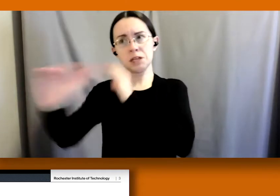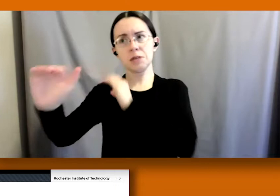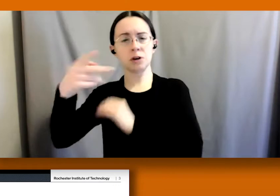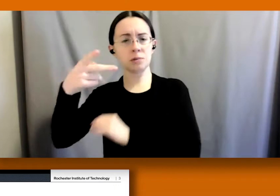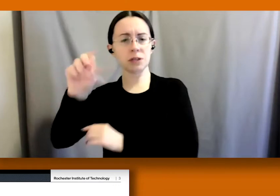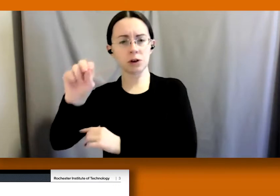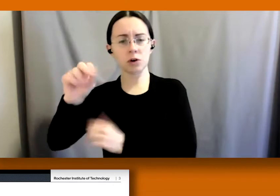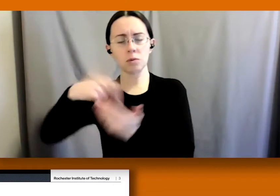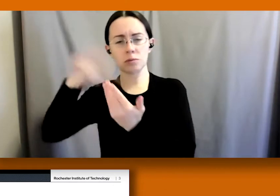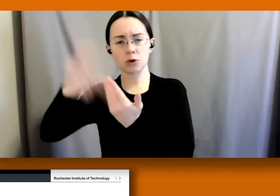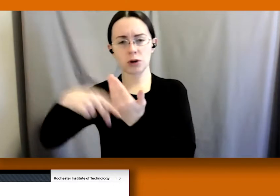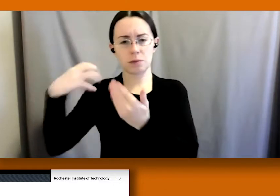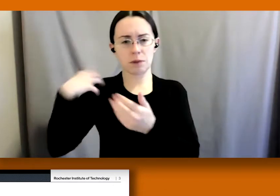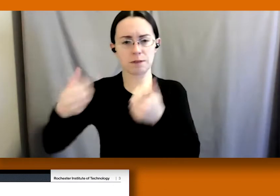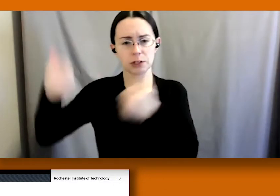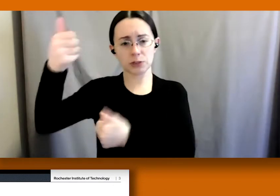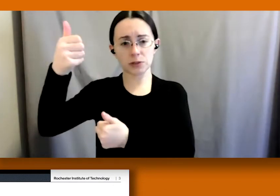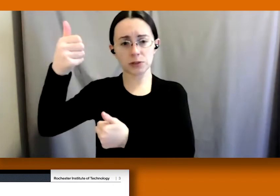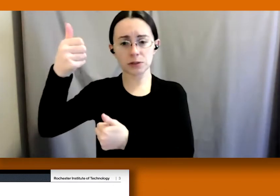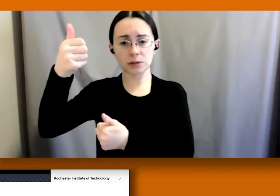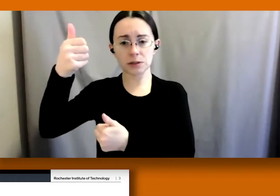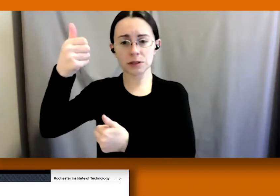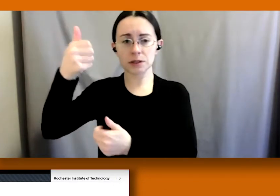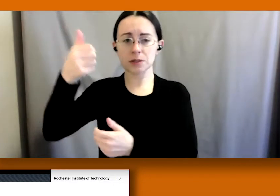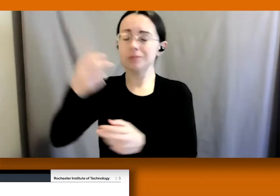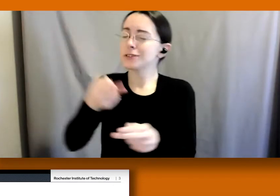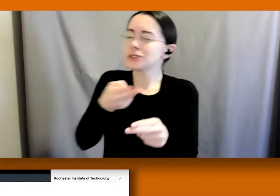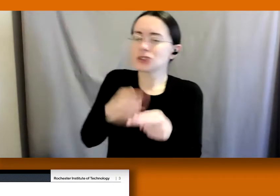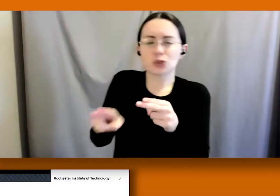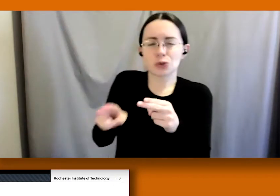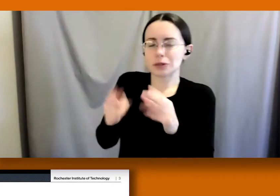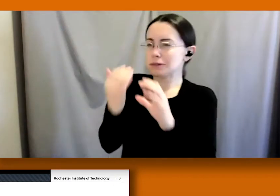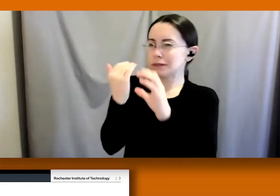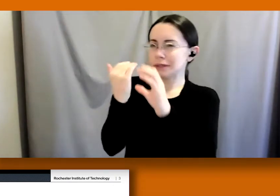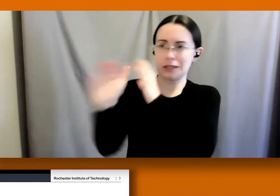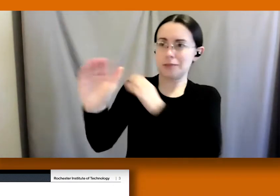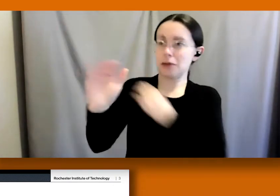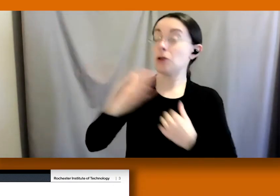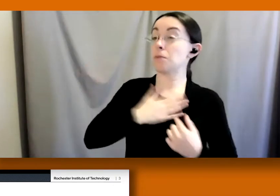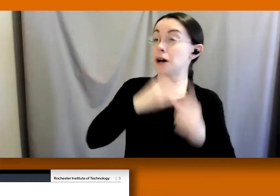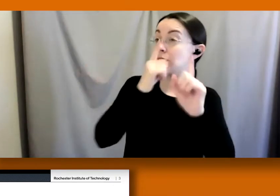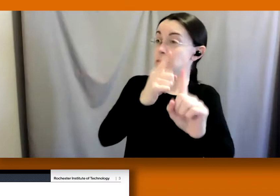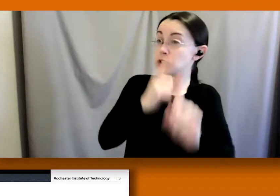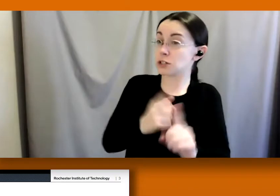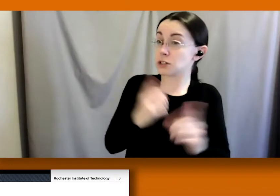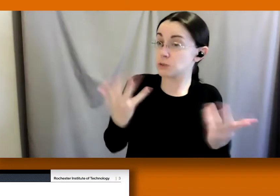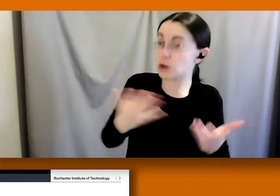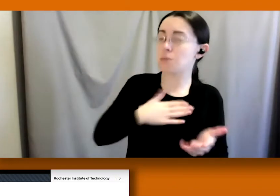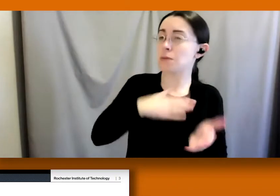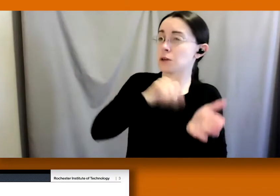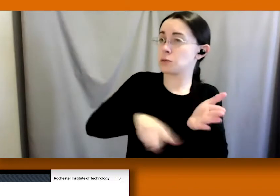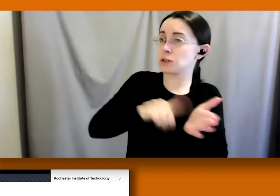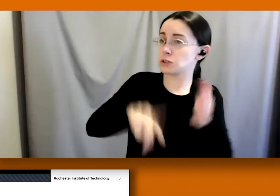um, just a brief e-mail outlining your objectives and ask them if this a good fit.